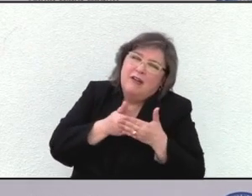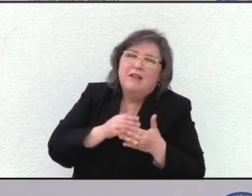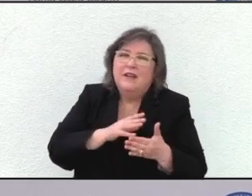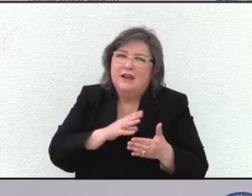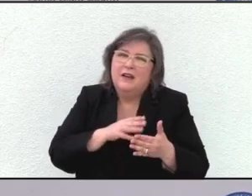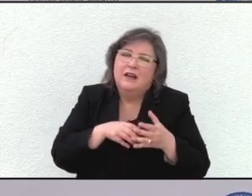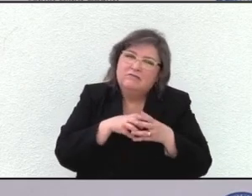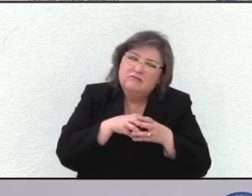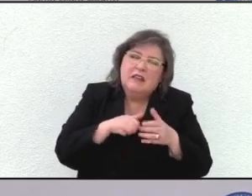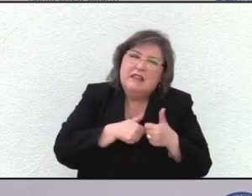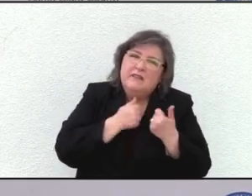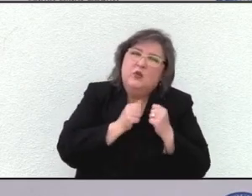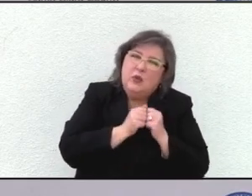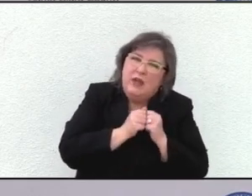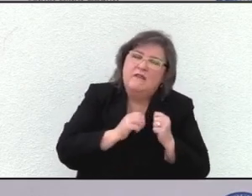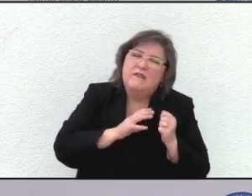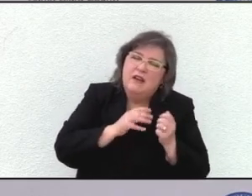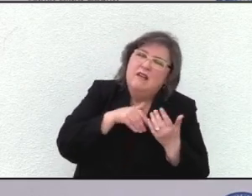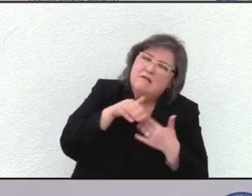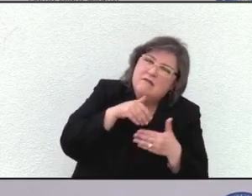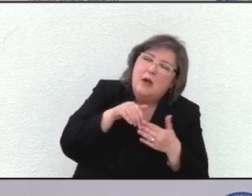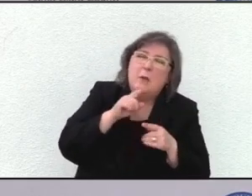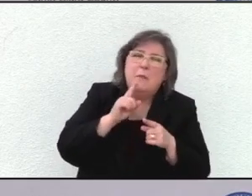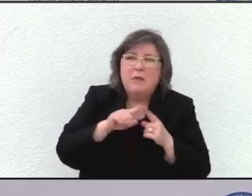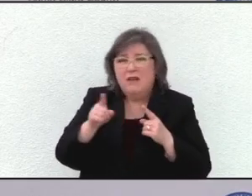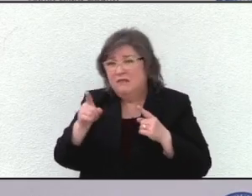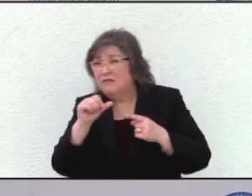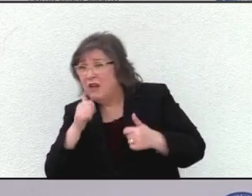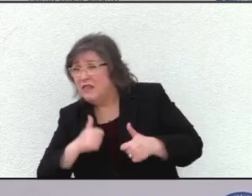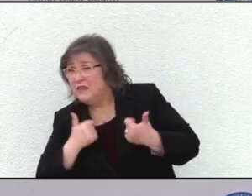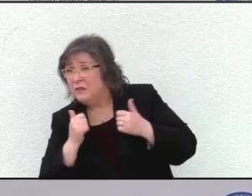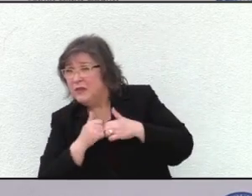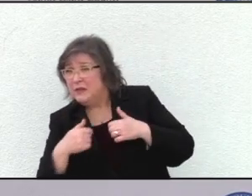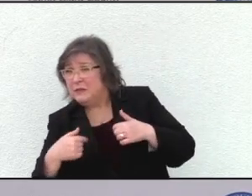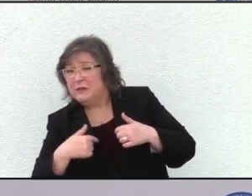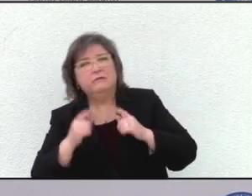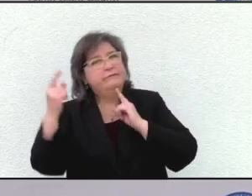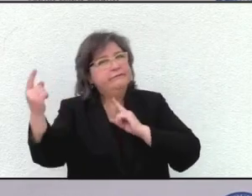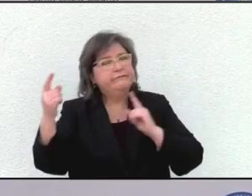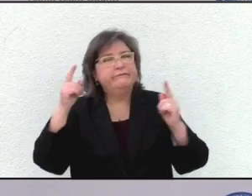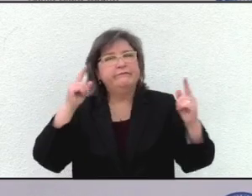social interactions you have, the lower the chances are that the virus will spread, and